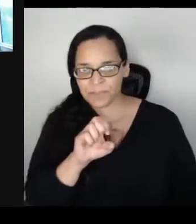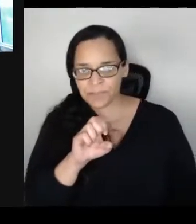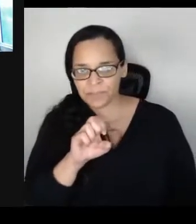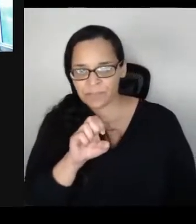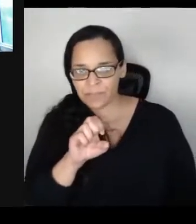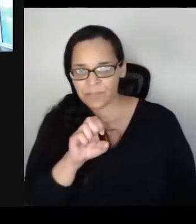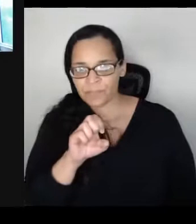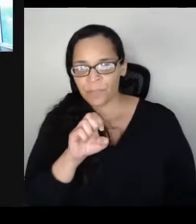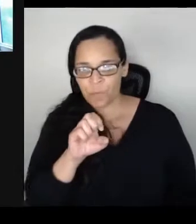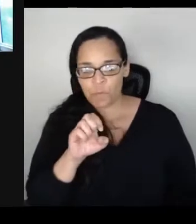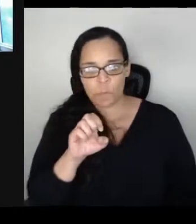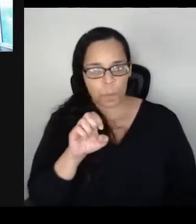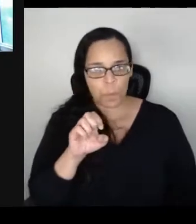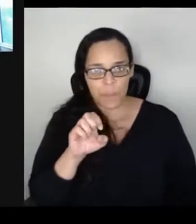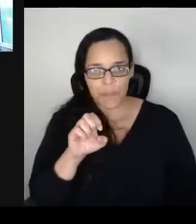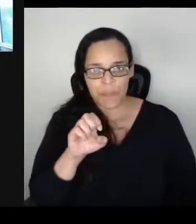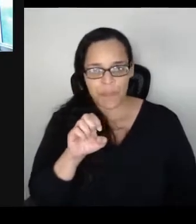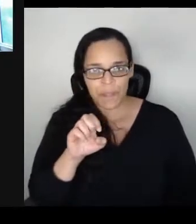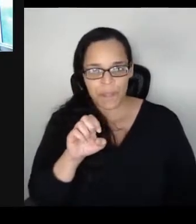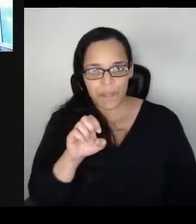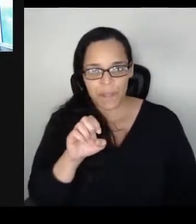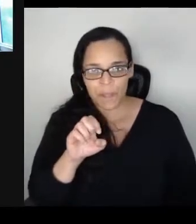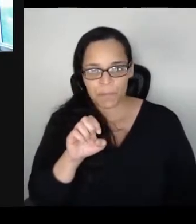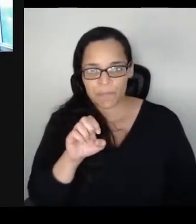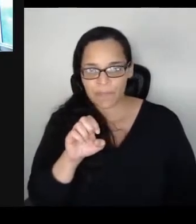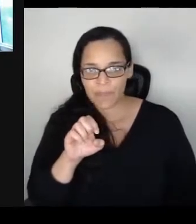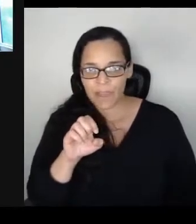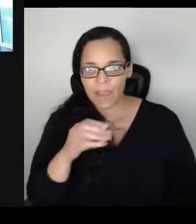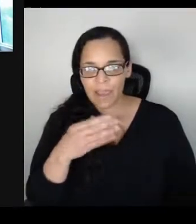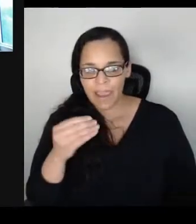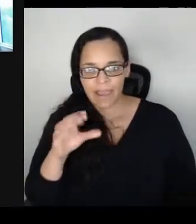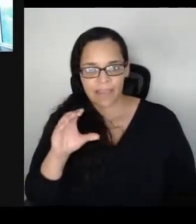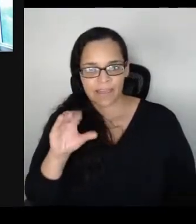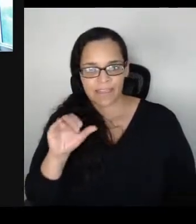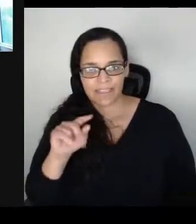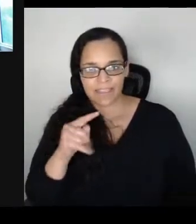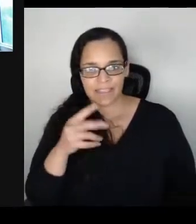How should we understand the connections between immigrant